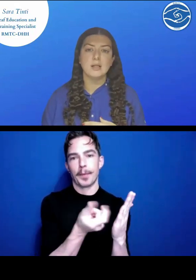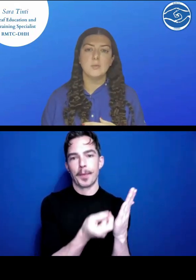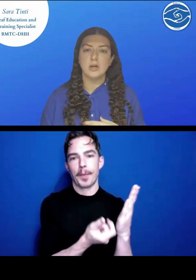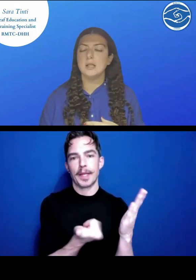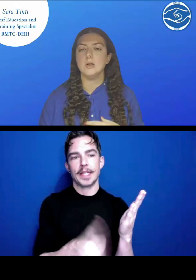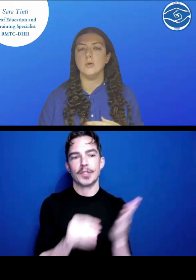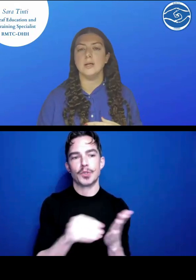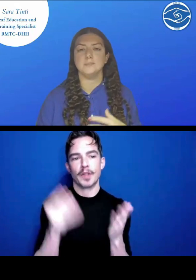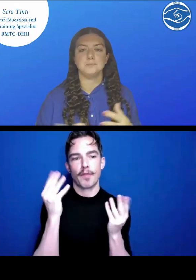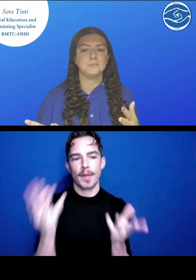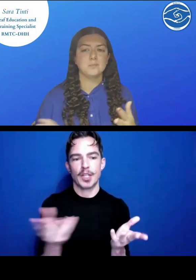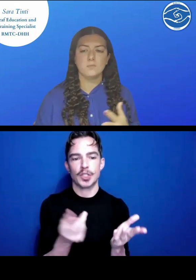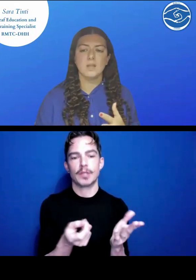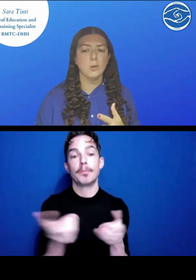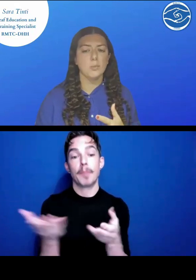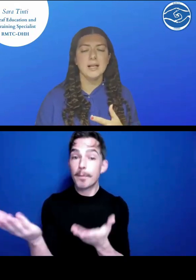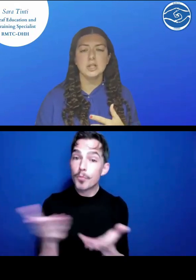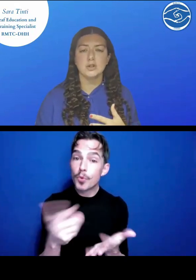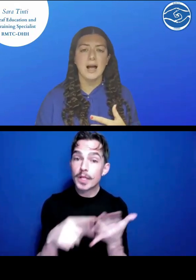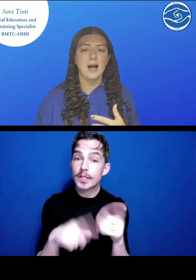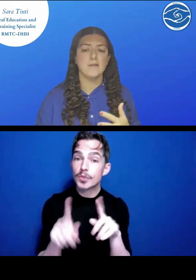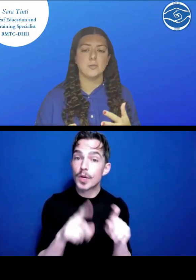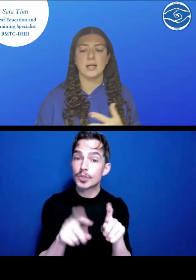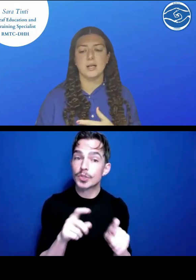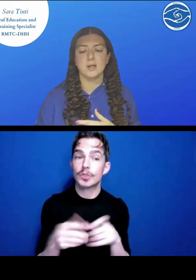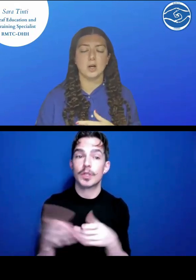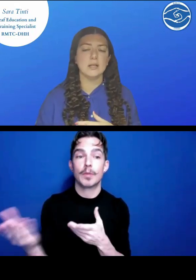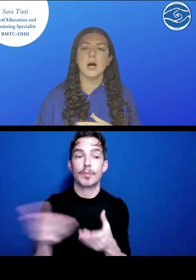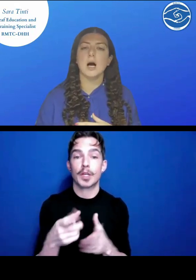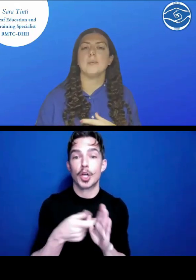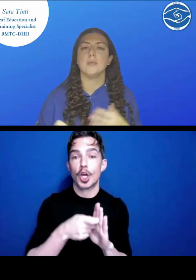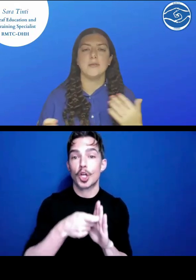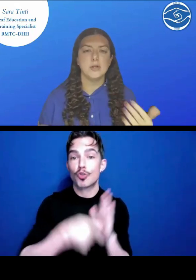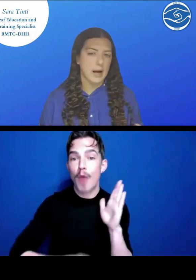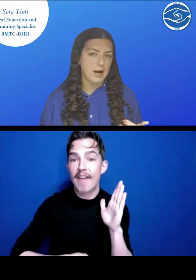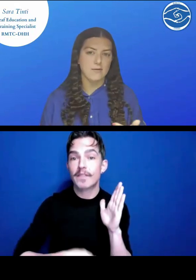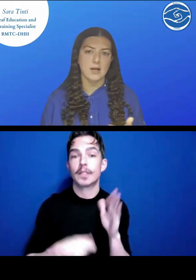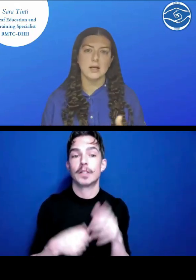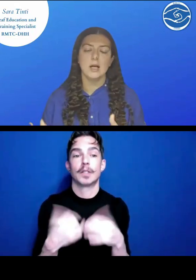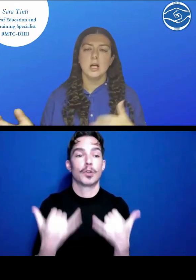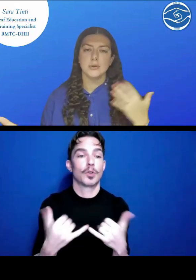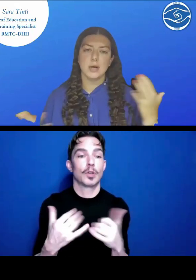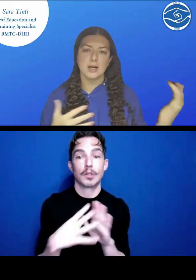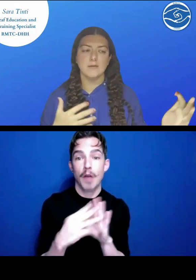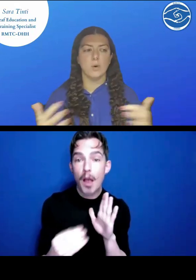to bring them with you and bring in a draft, bring in a current copy, whatever you have that you kind